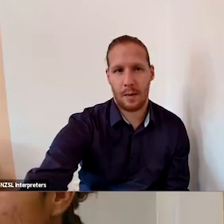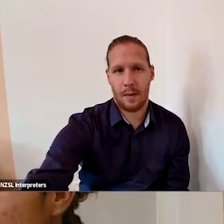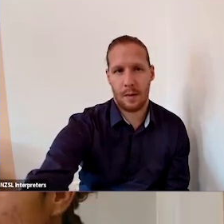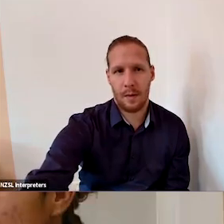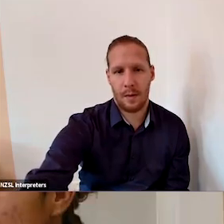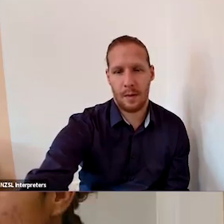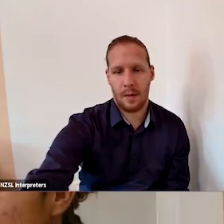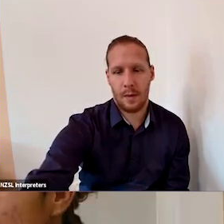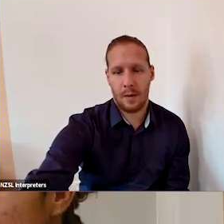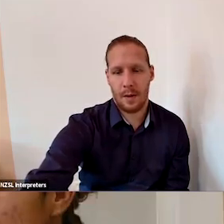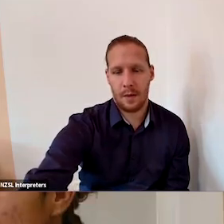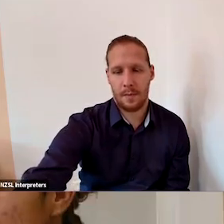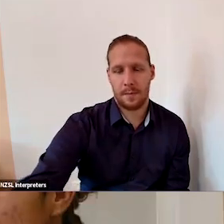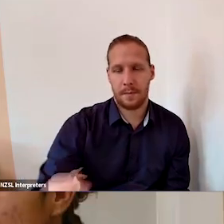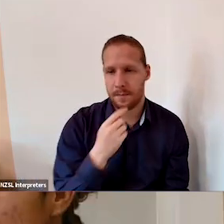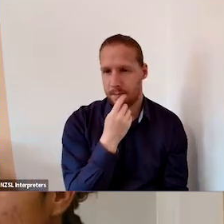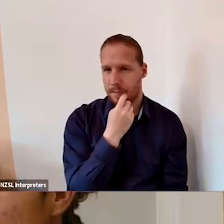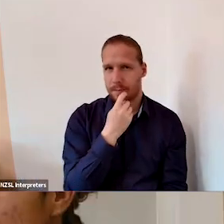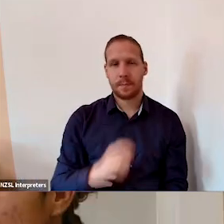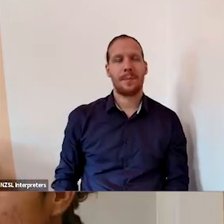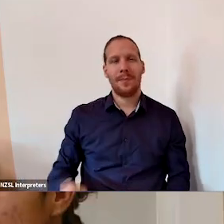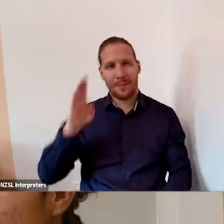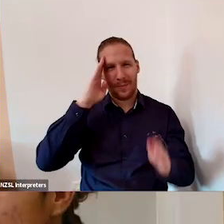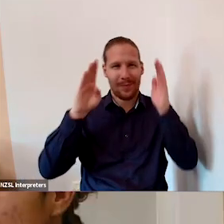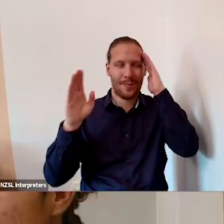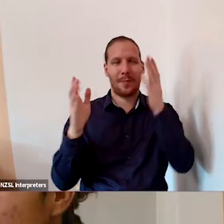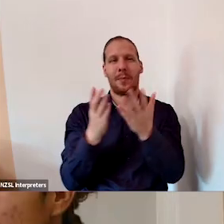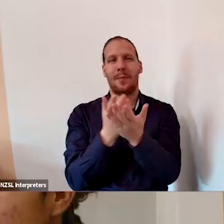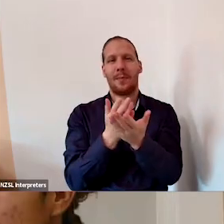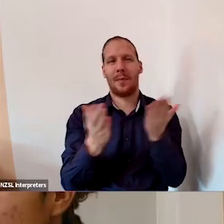Kia ora tātou I can say that we have a few more people joining the webinar,